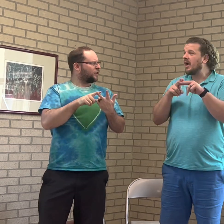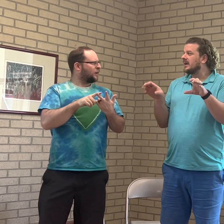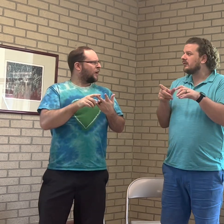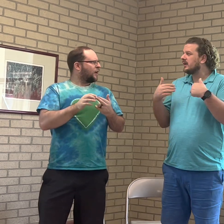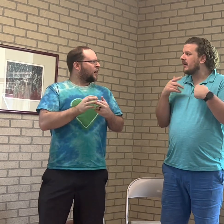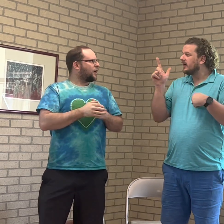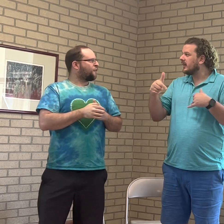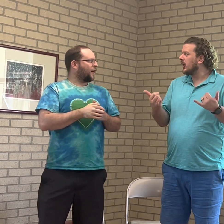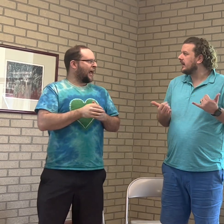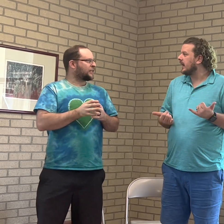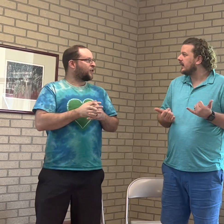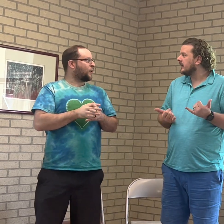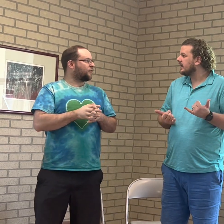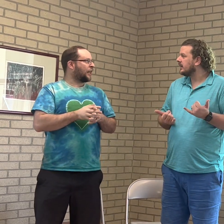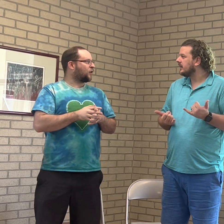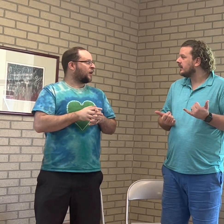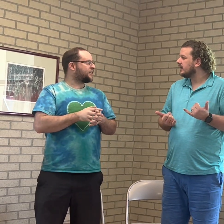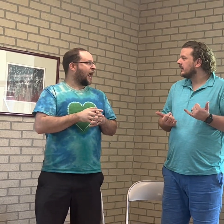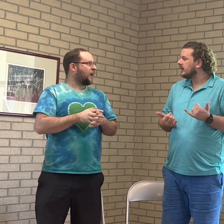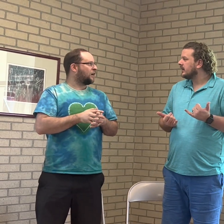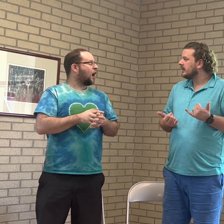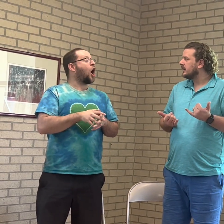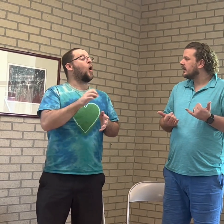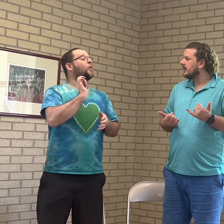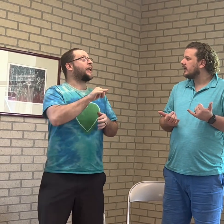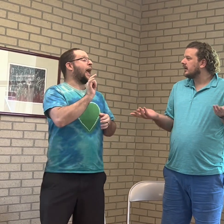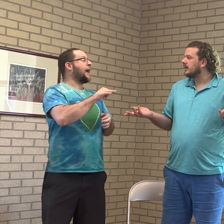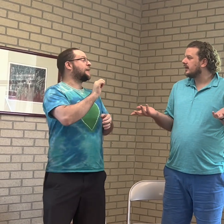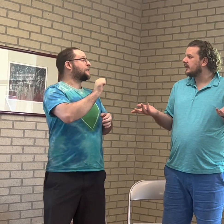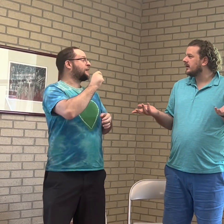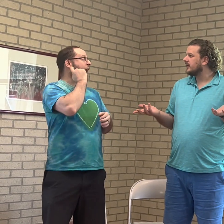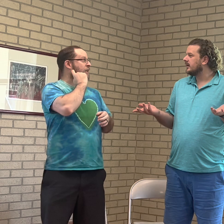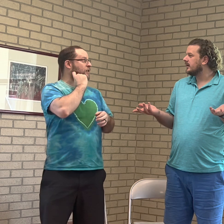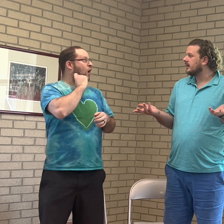activity we have later on today. Mr. Aaron: Oh yes, yes!